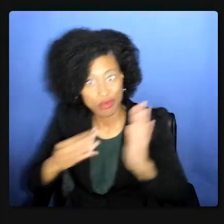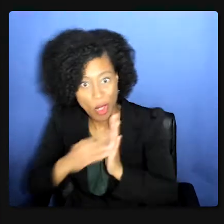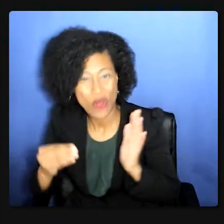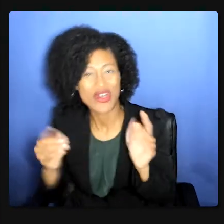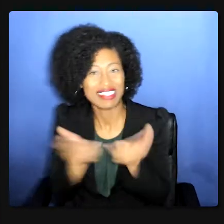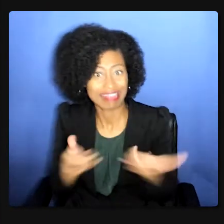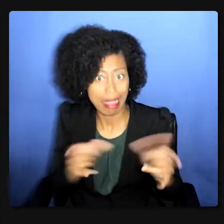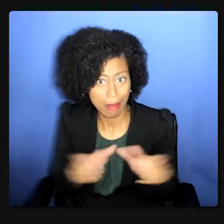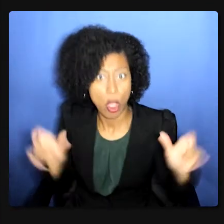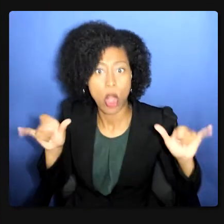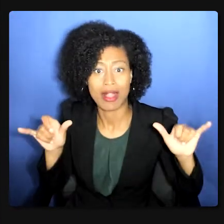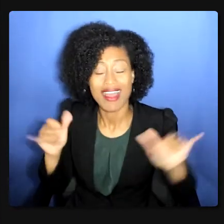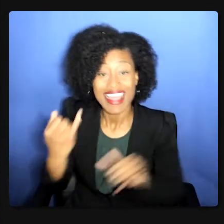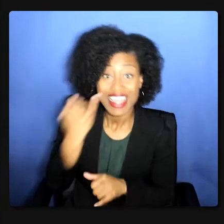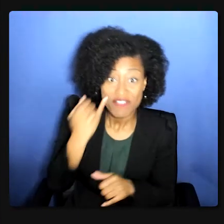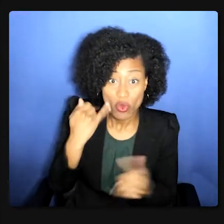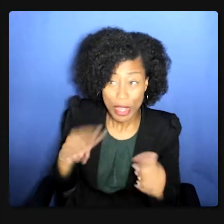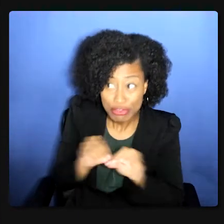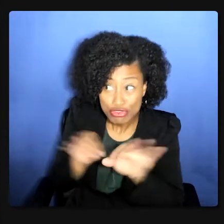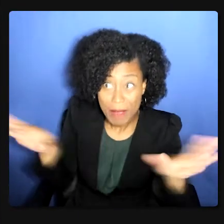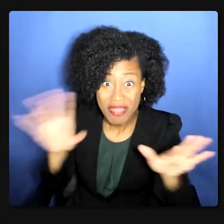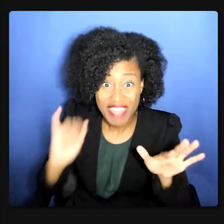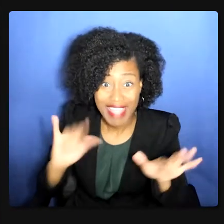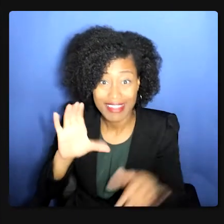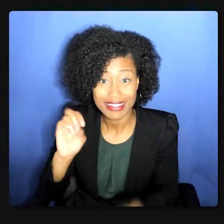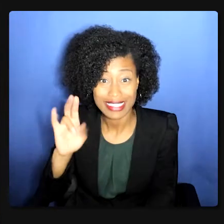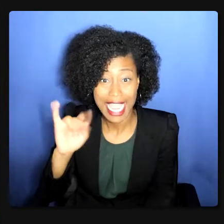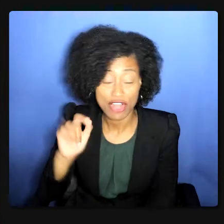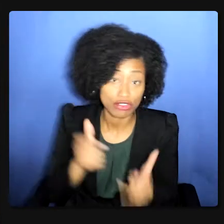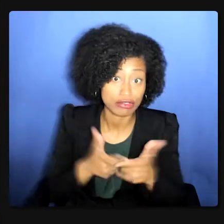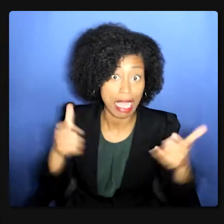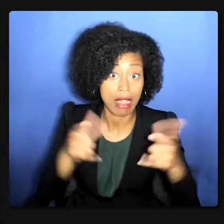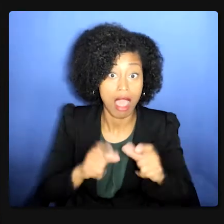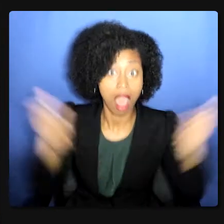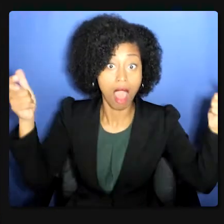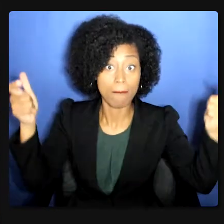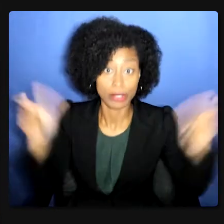and if you want to distribute that container to be able to scale up and down quickly,